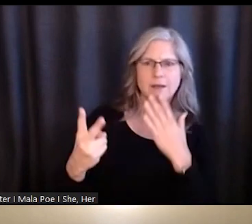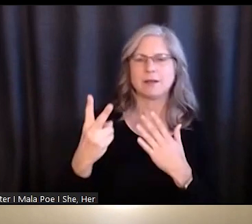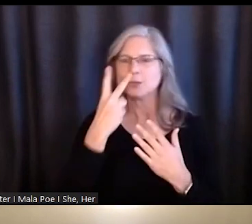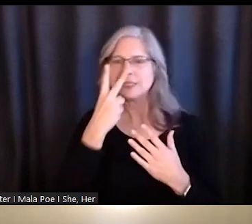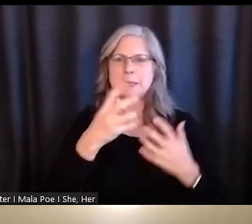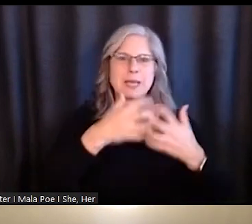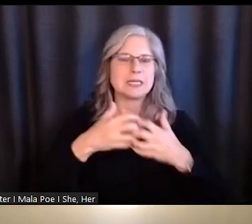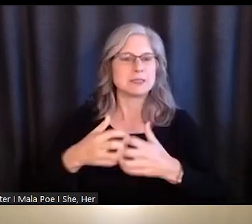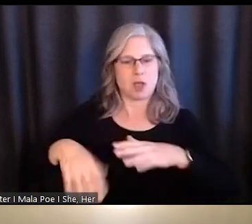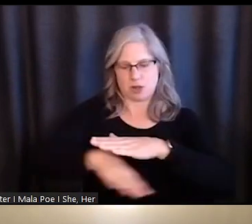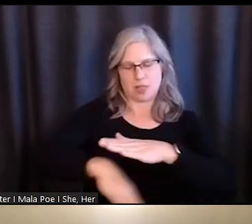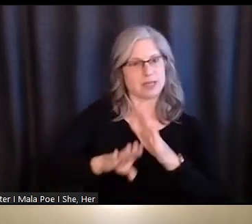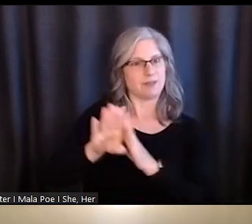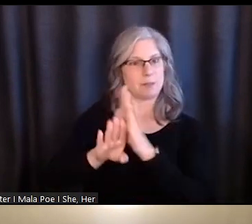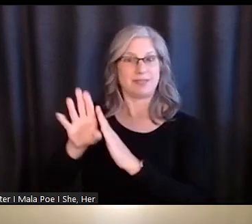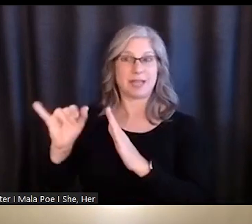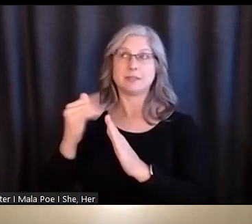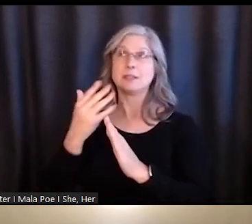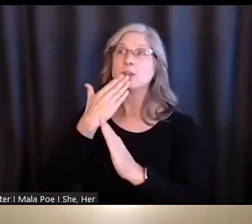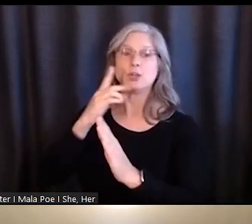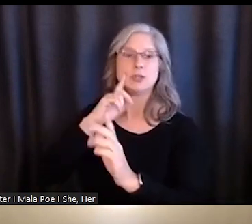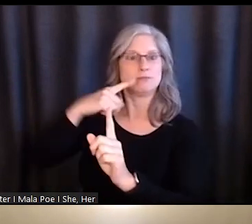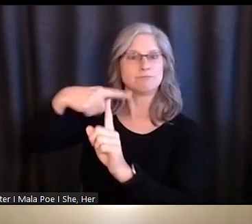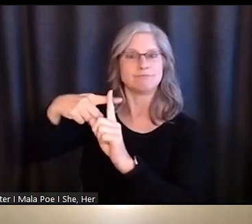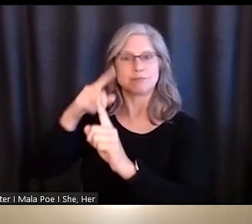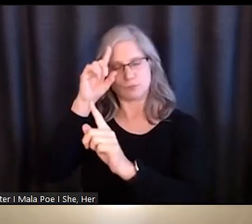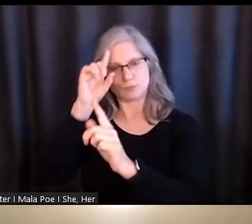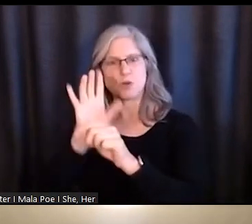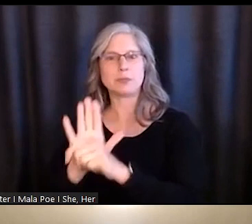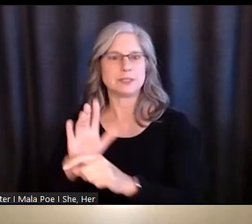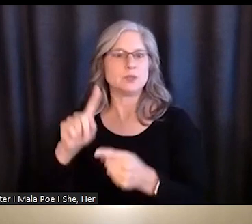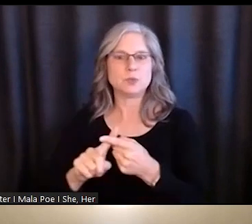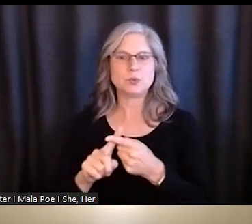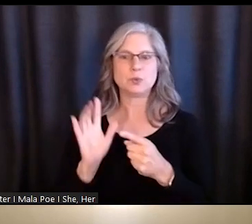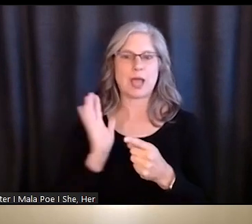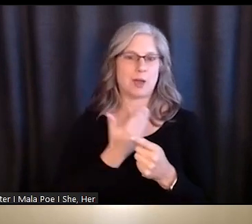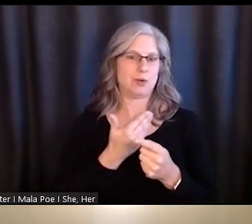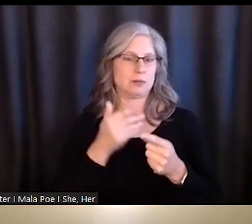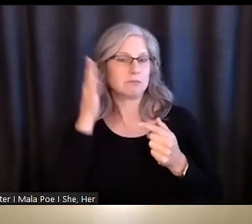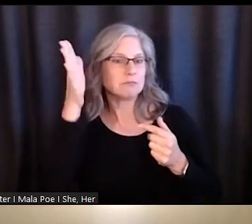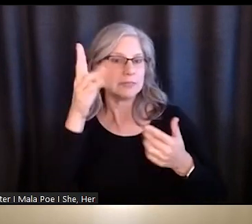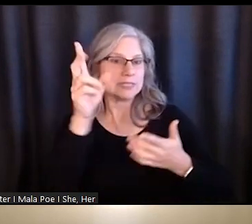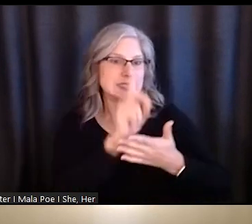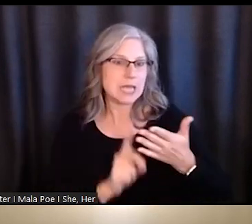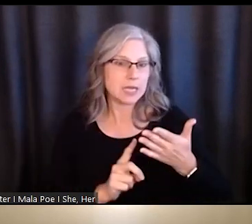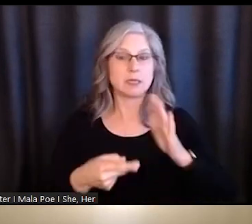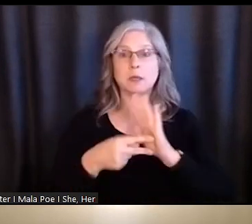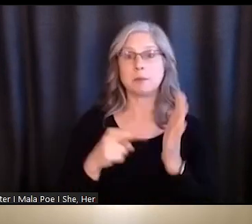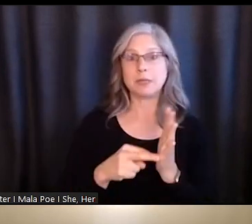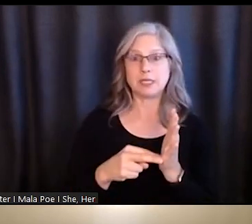And I think this is one of the promises of individual differences designs in that they enable us to